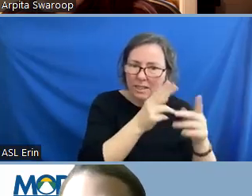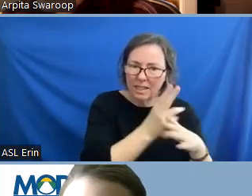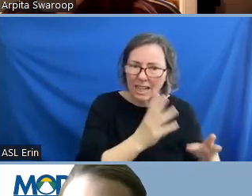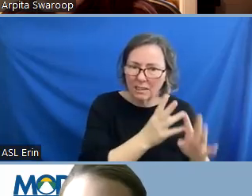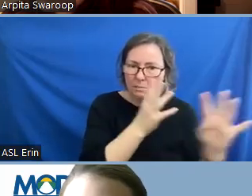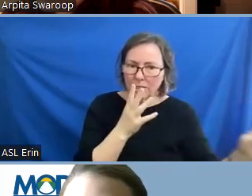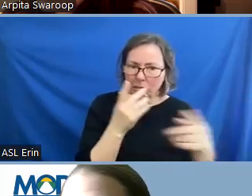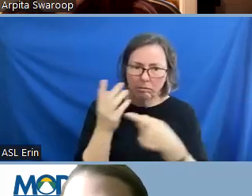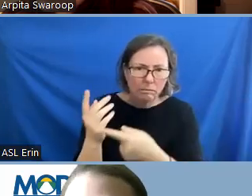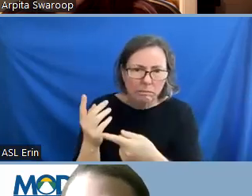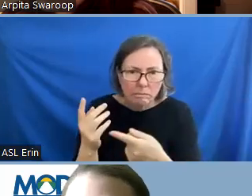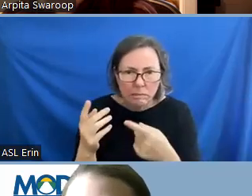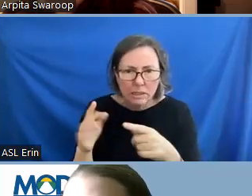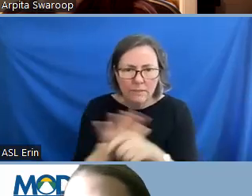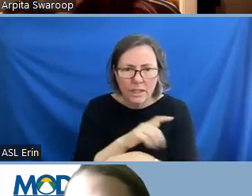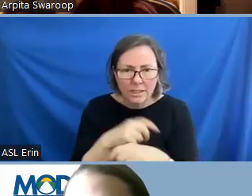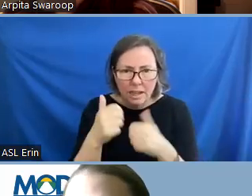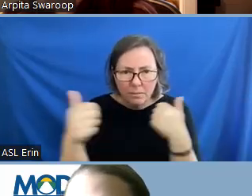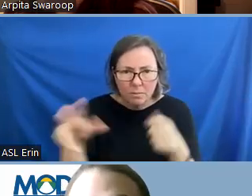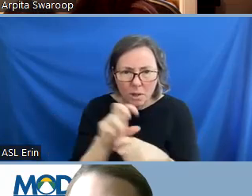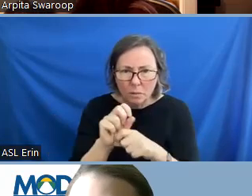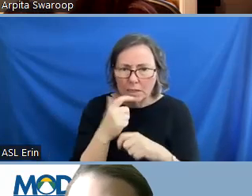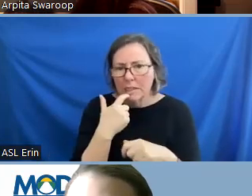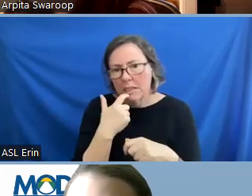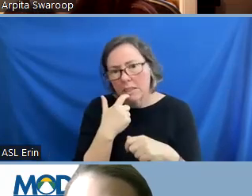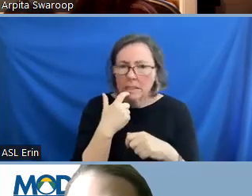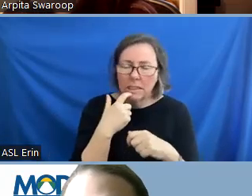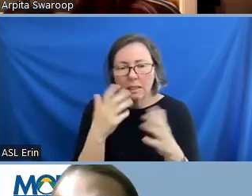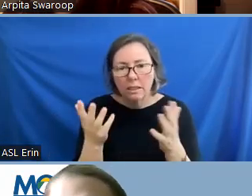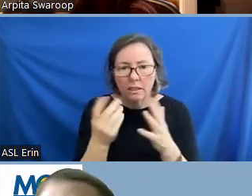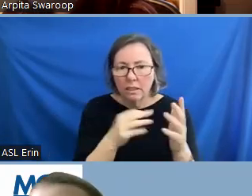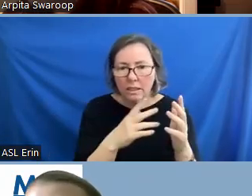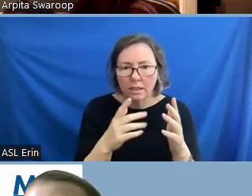full-time telework because we have in-person attendance requirements.